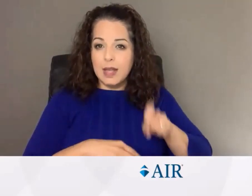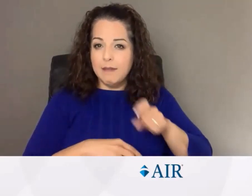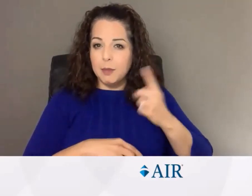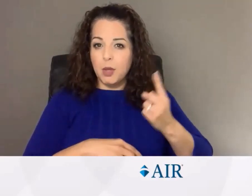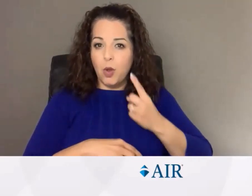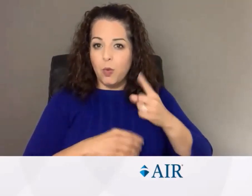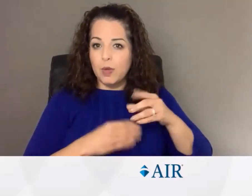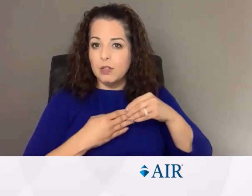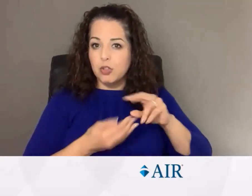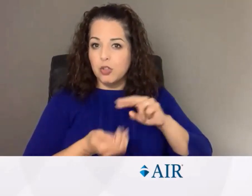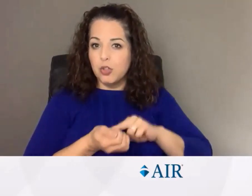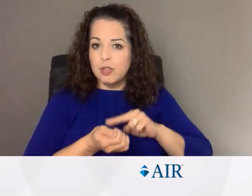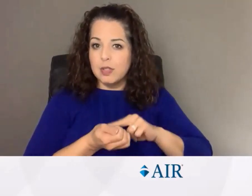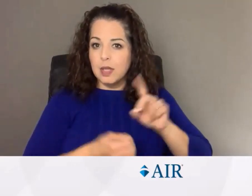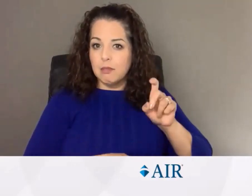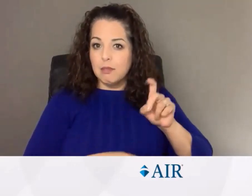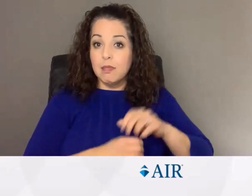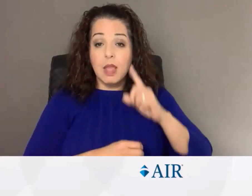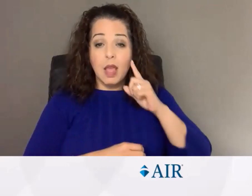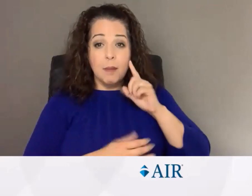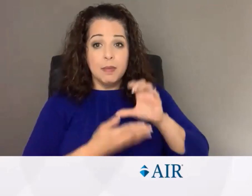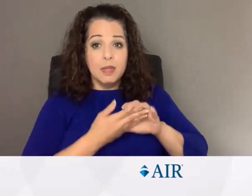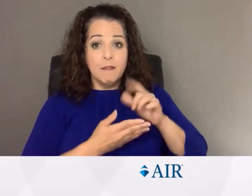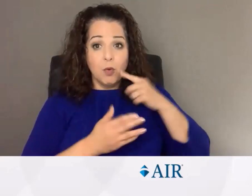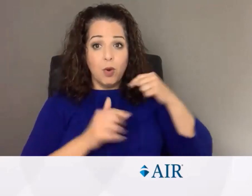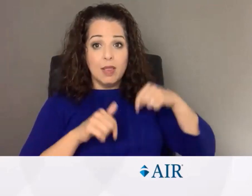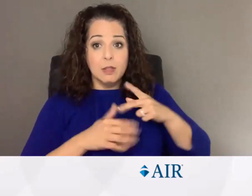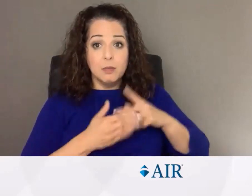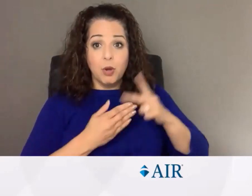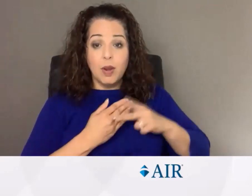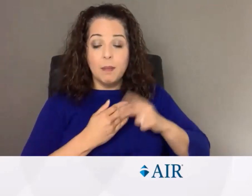I think for CAPABLE it was developed in a school of nursing.